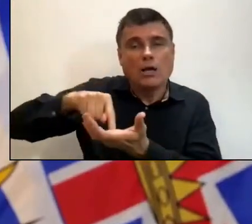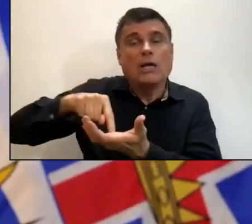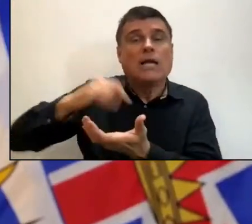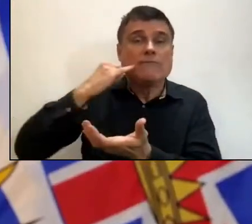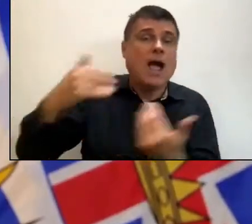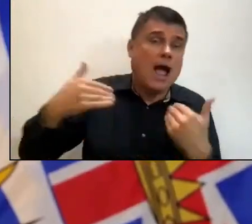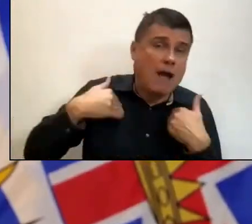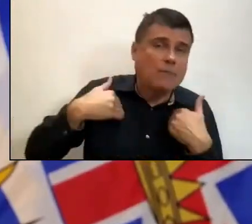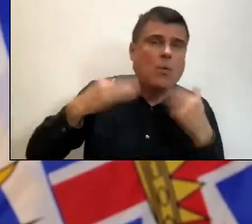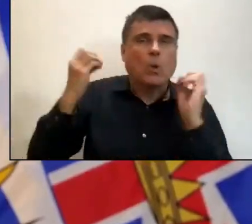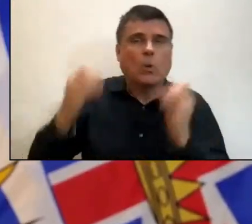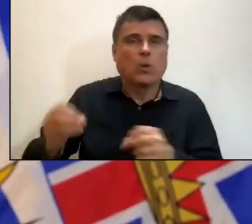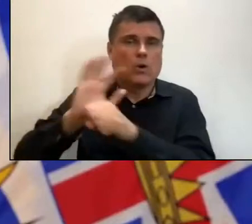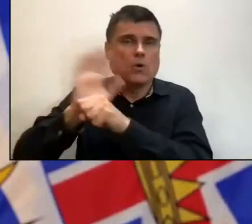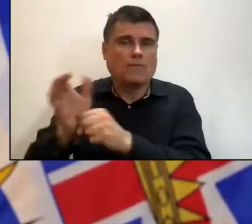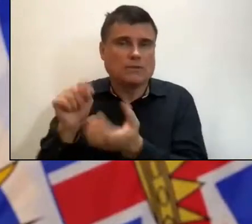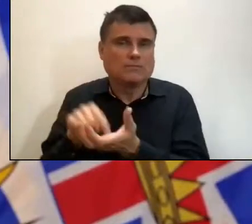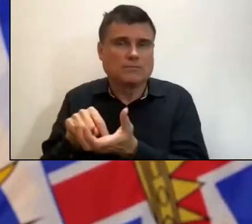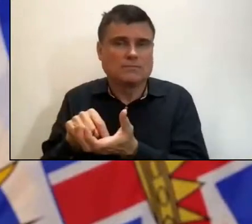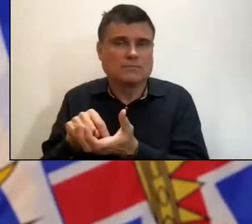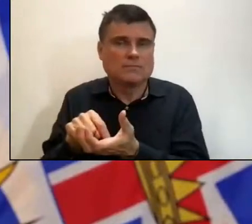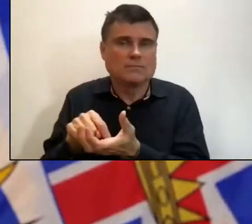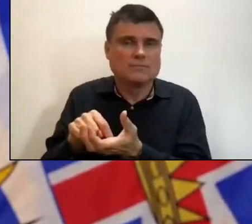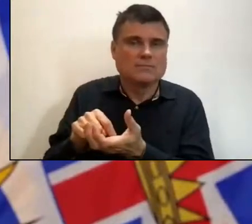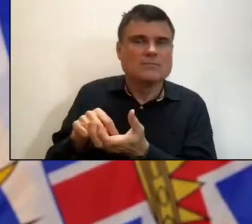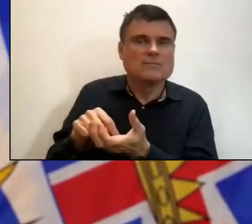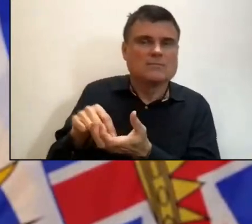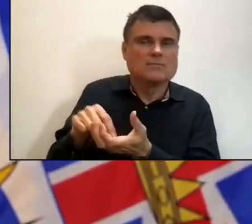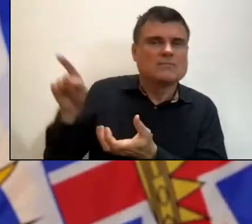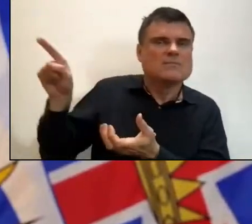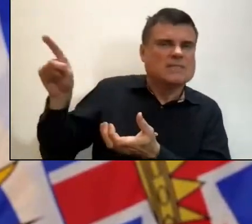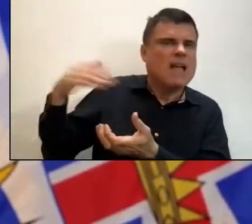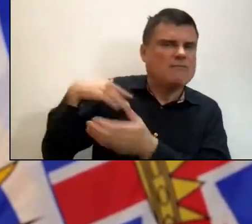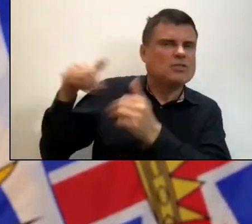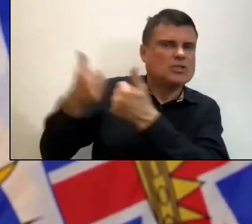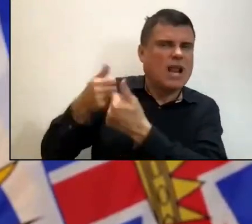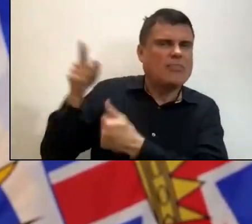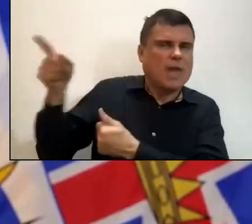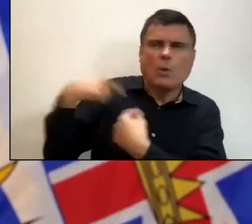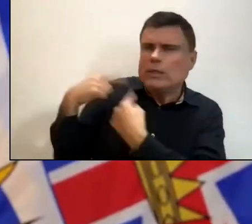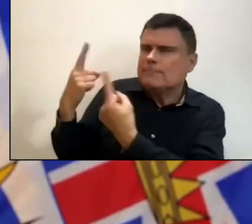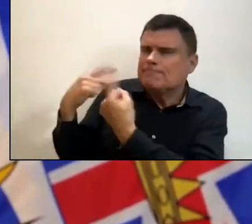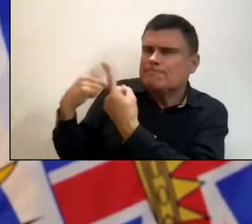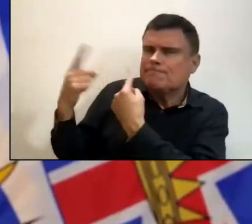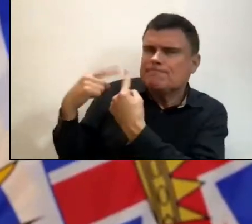challenges and discussions with my colleagues in the UK that has not stopped the surge in cases